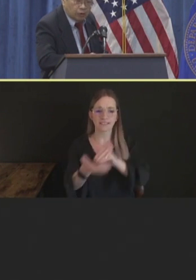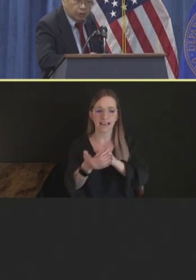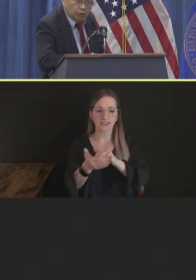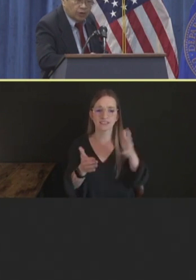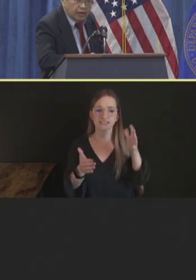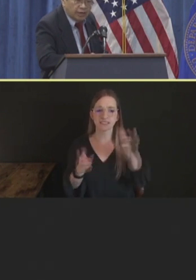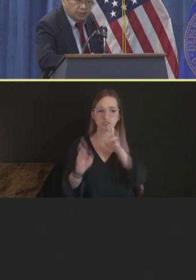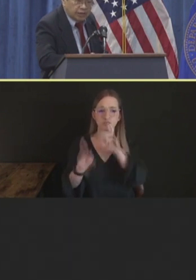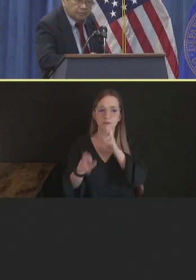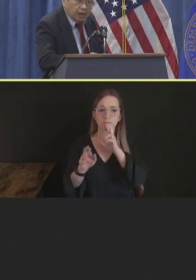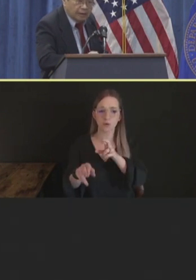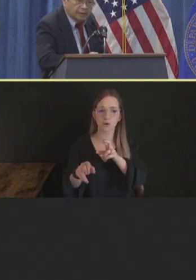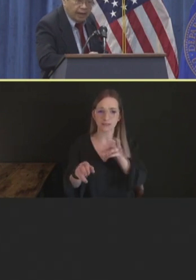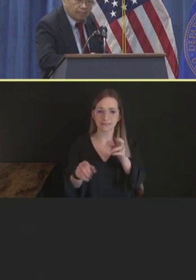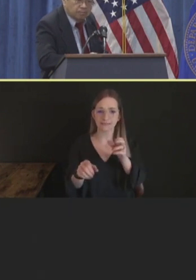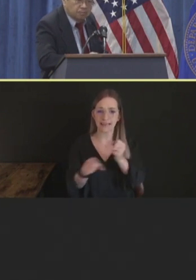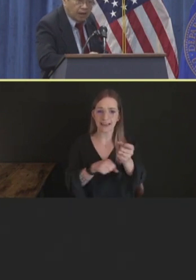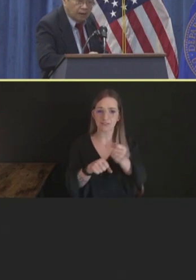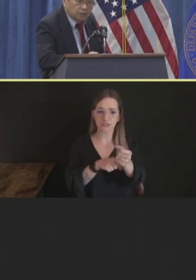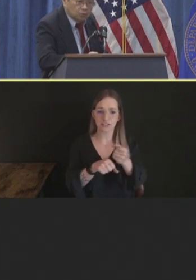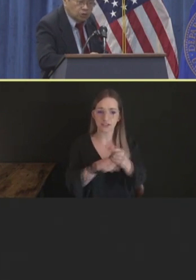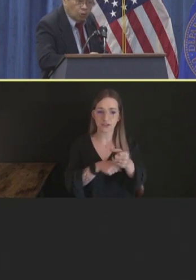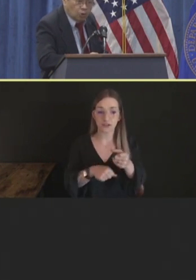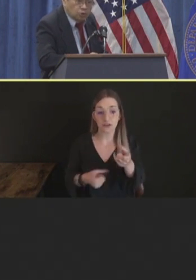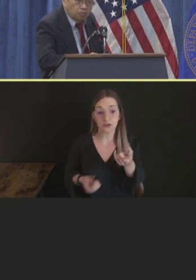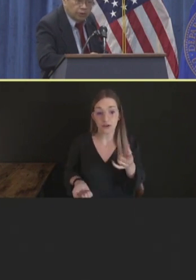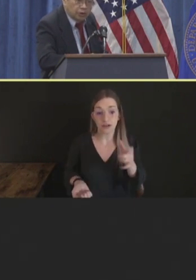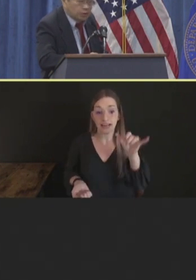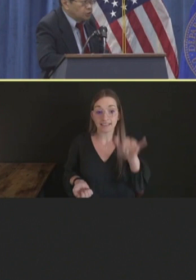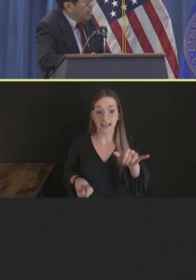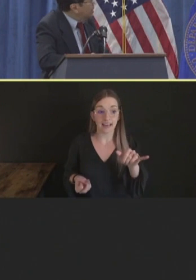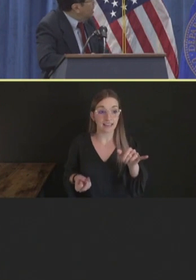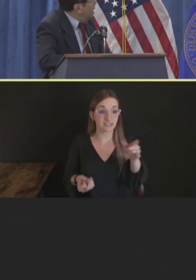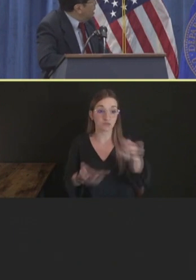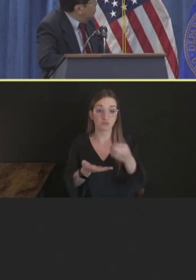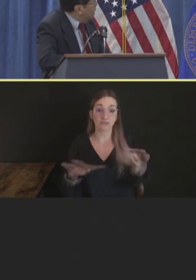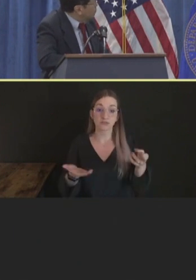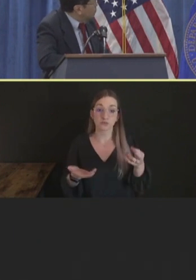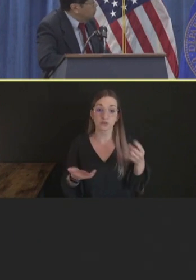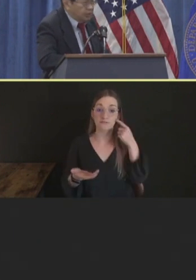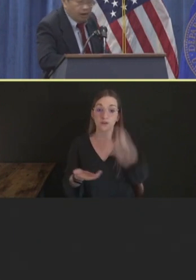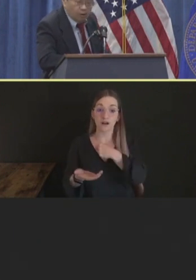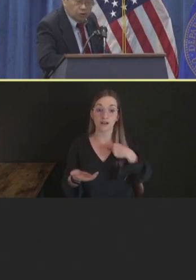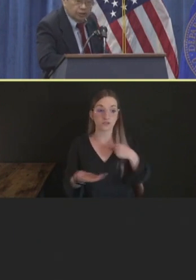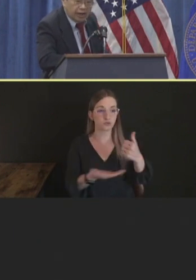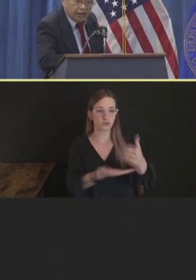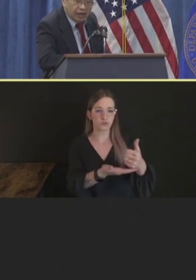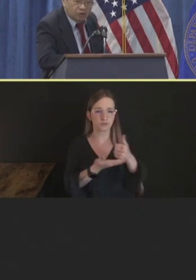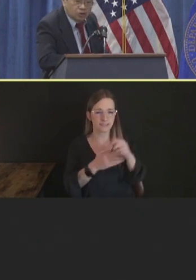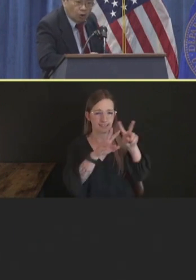every year, is a on-tap resource to better understand pathophysiology and adversomics